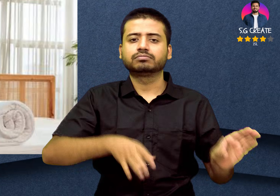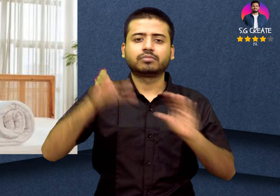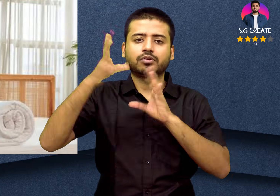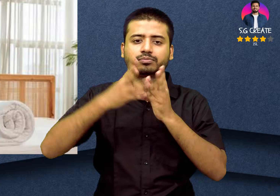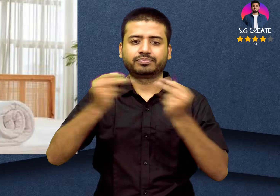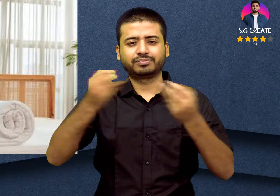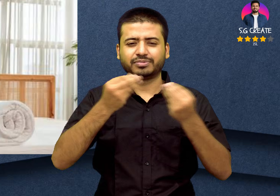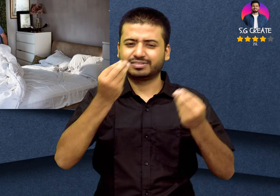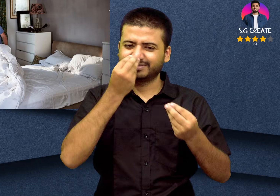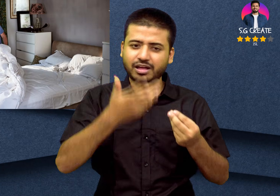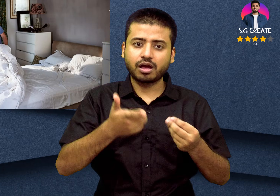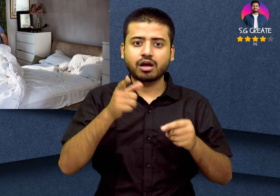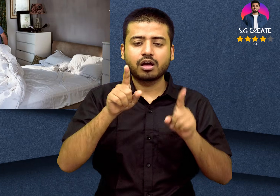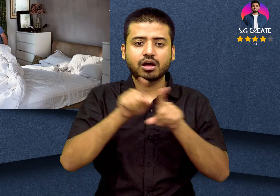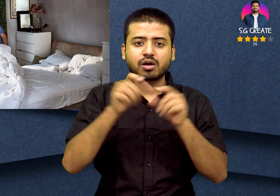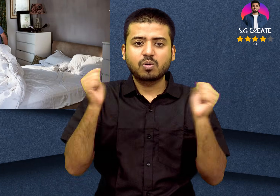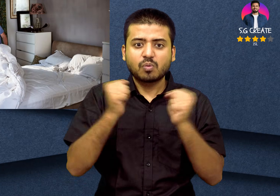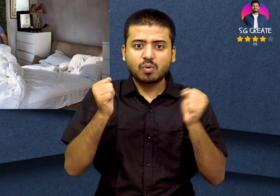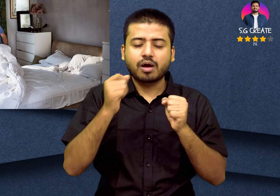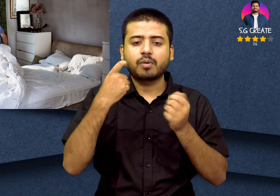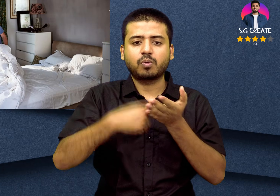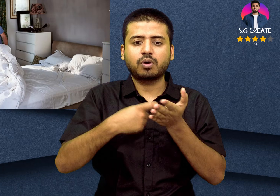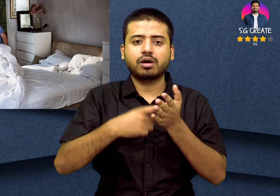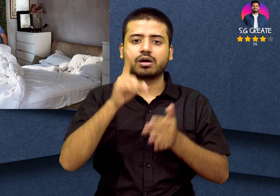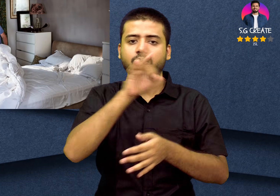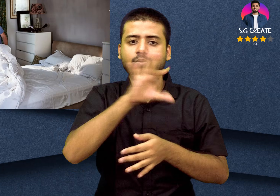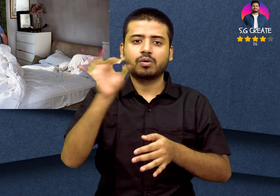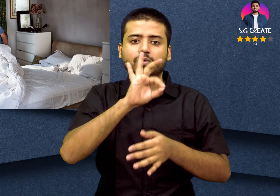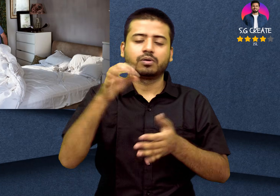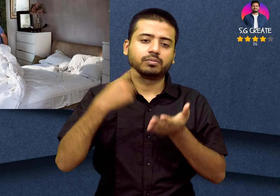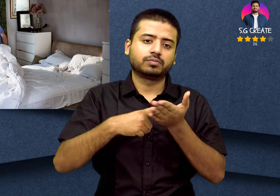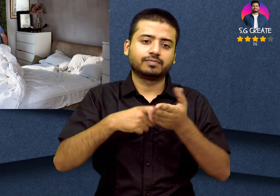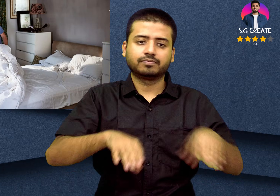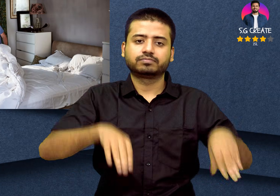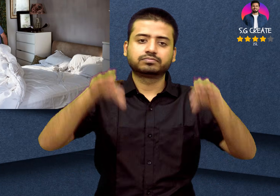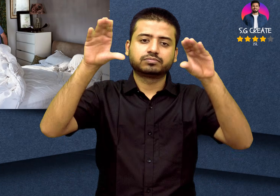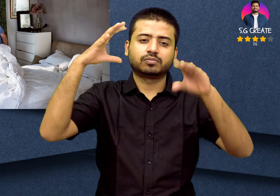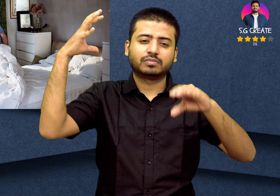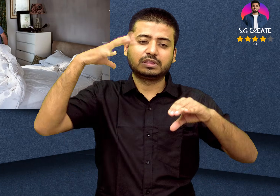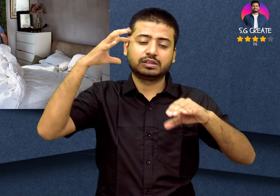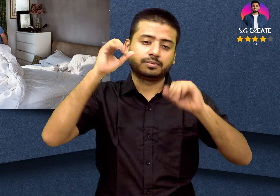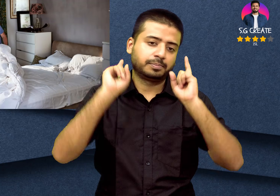night. This moisture wicks into the fabric of your pajamas, your sheets, your pillow cases,